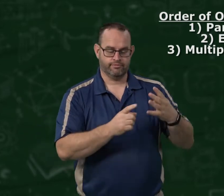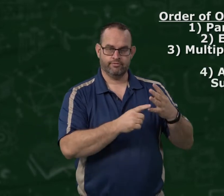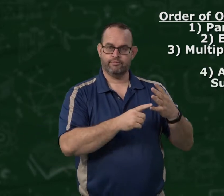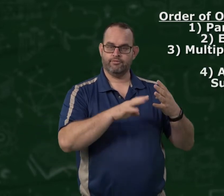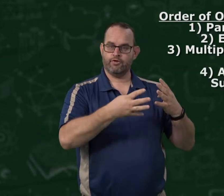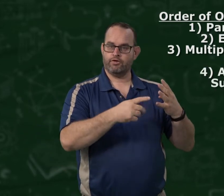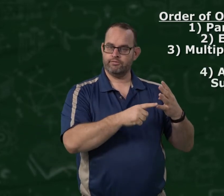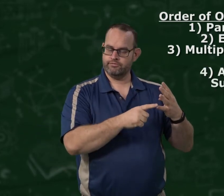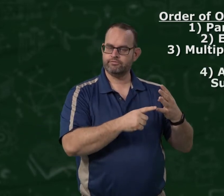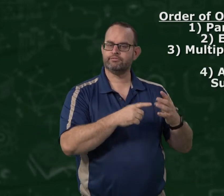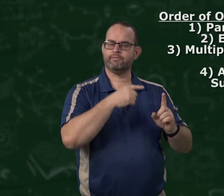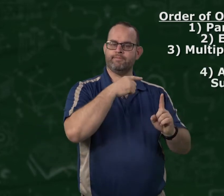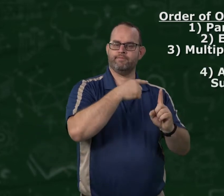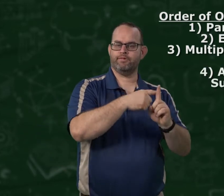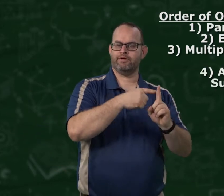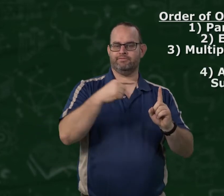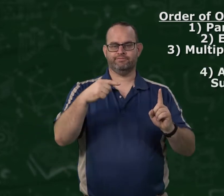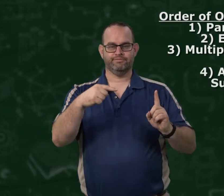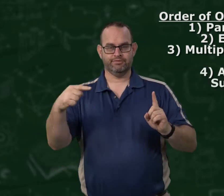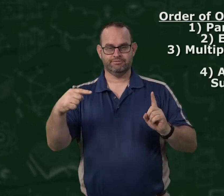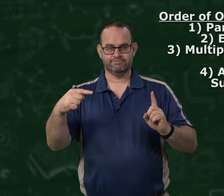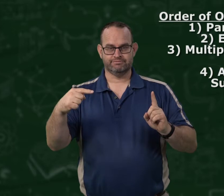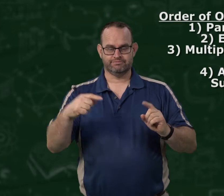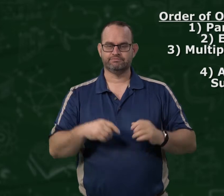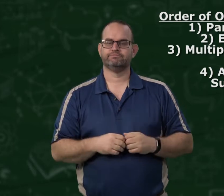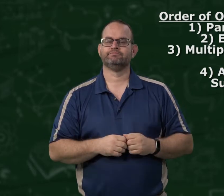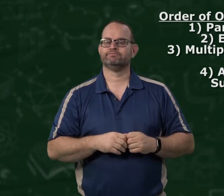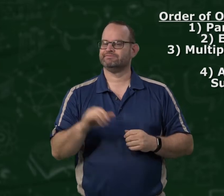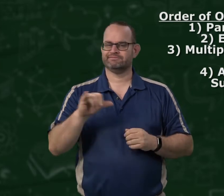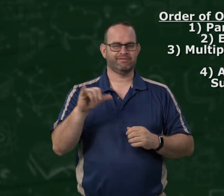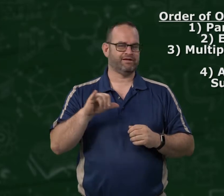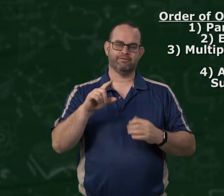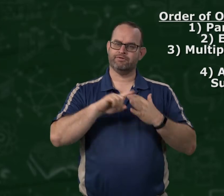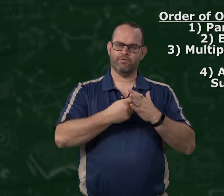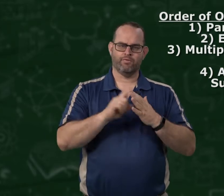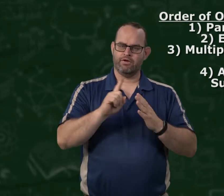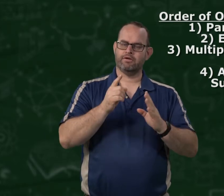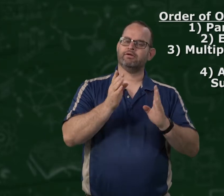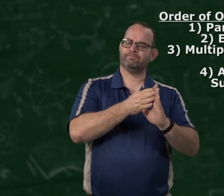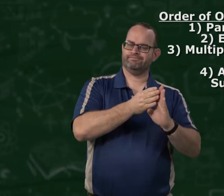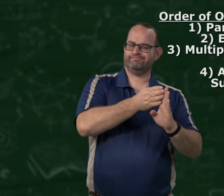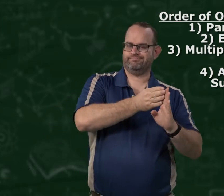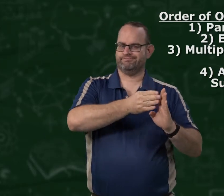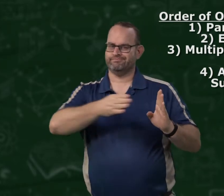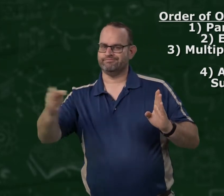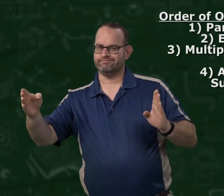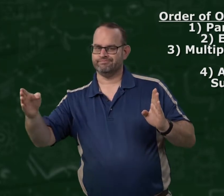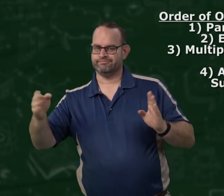Step 4 is addition and subtraction. Again, start on the left and work your way right.